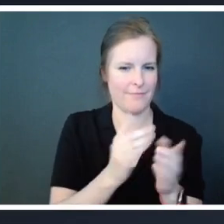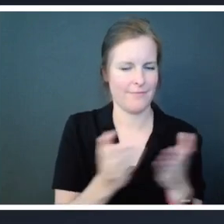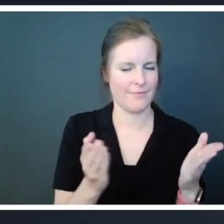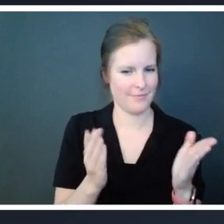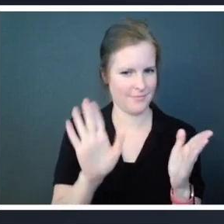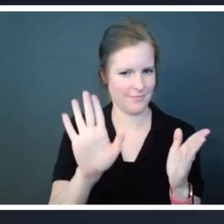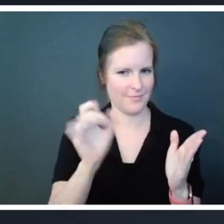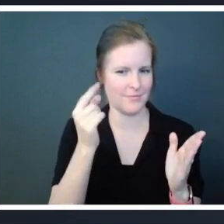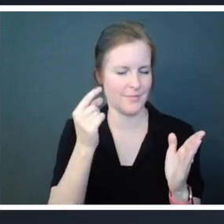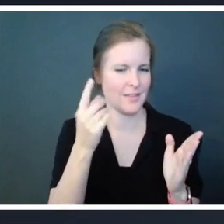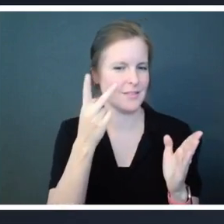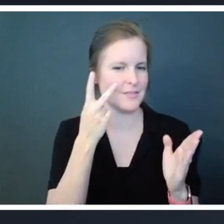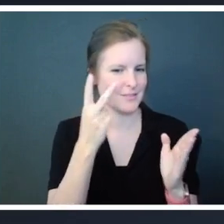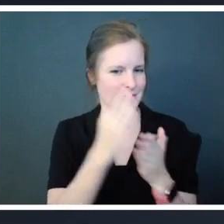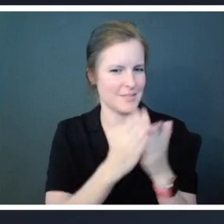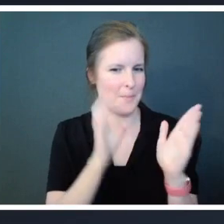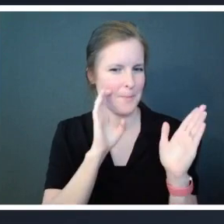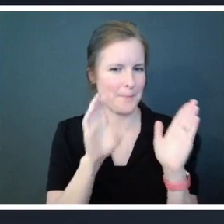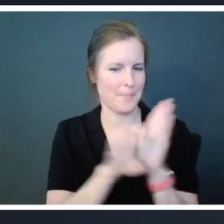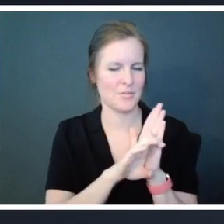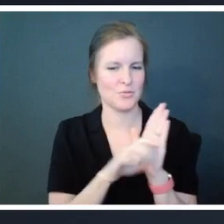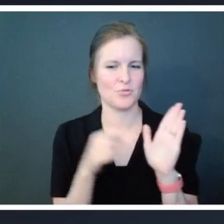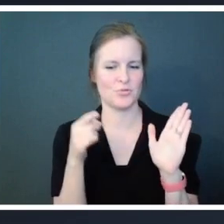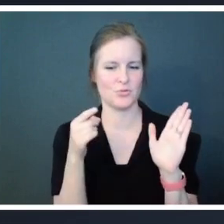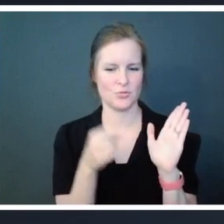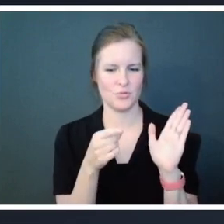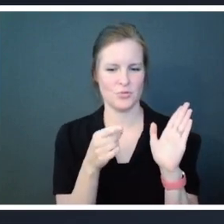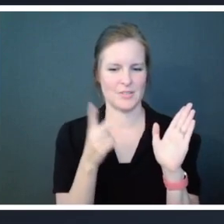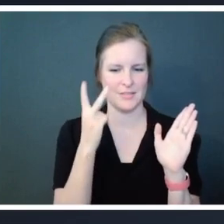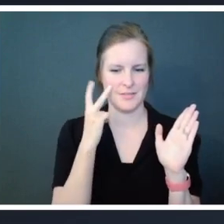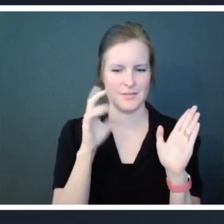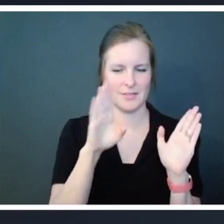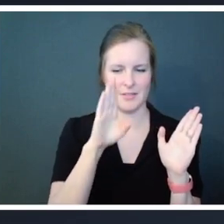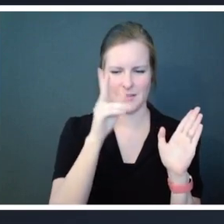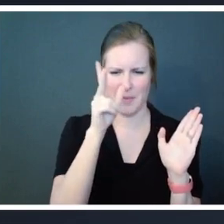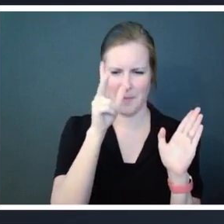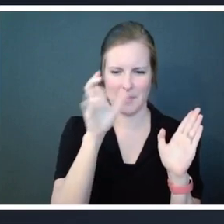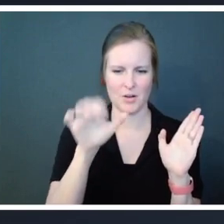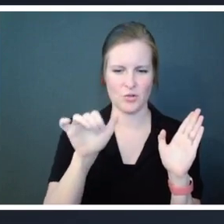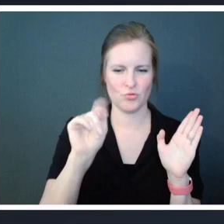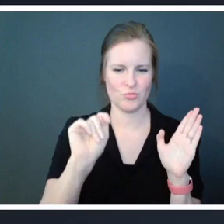we see a bug craft at the station dedicated to entomologist, E. O. Wilson, whose portrait was